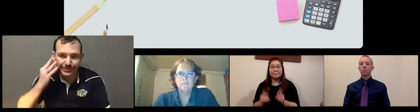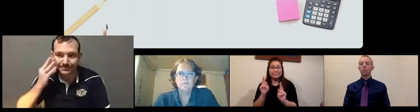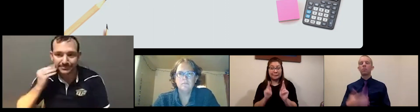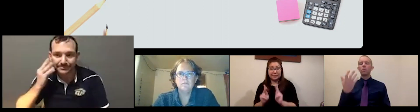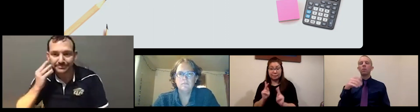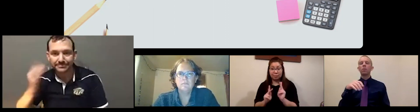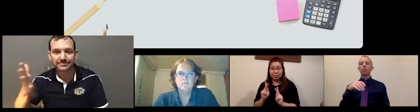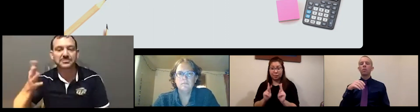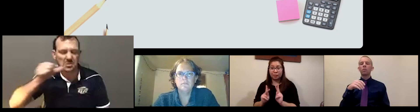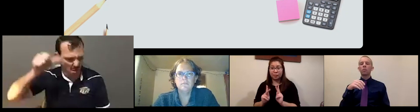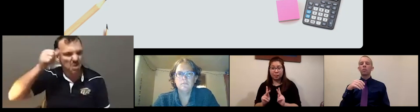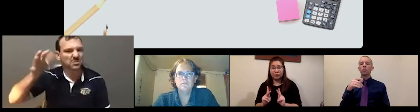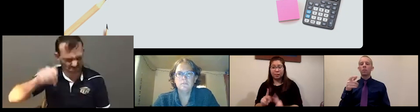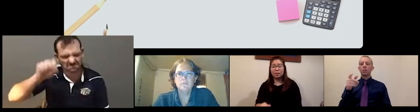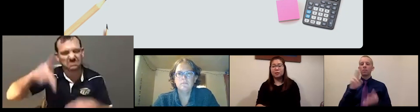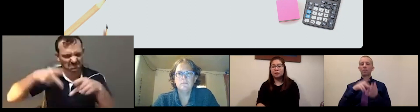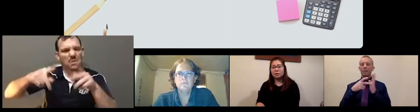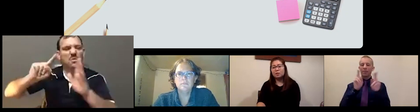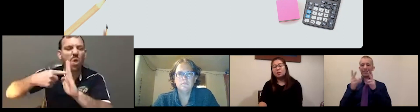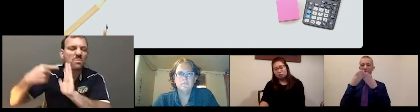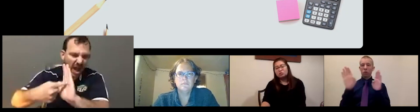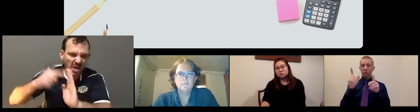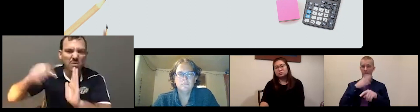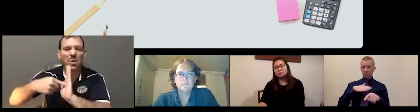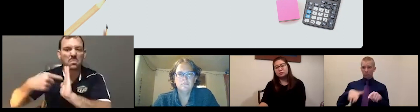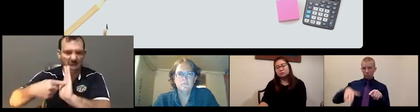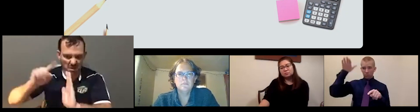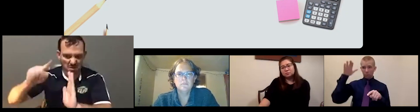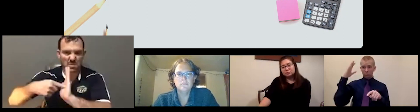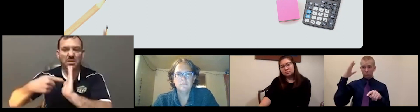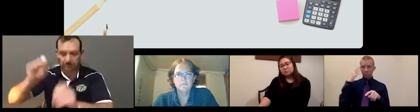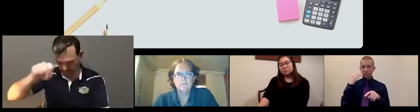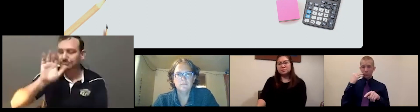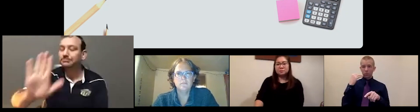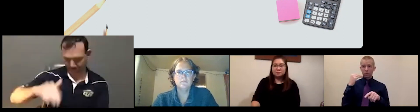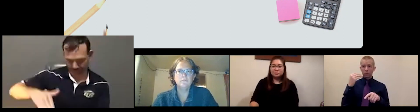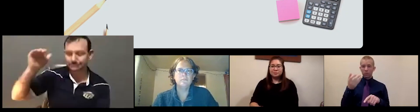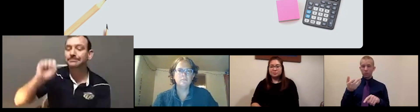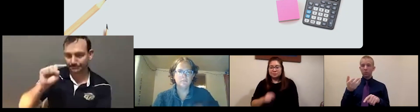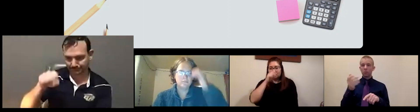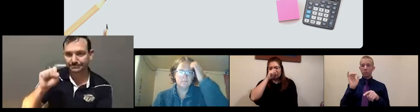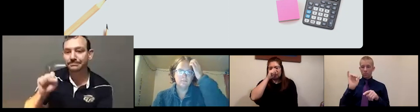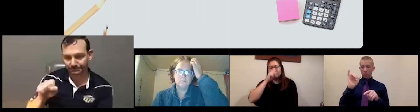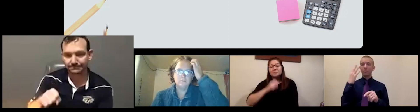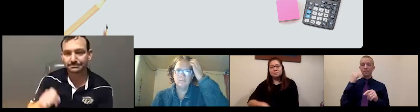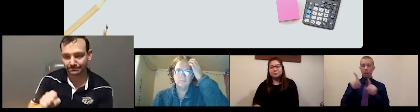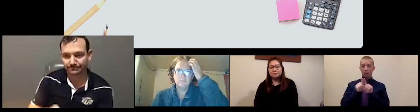People? Adults. Yes, people. Role models. You mean people in general from my life growing up? Yes.